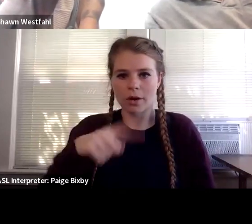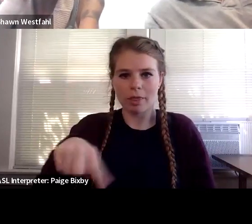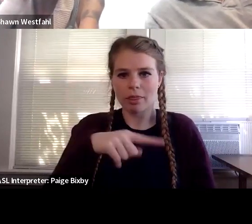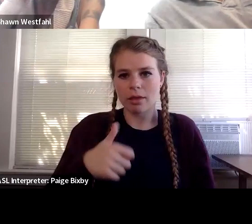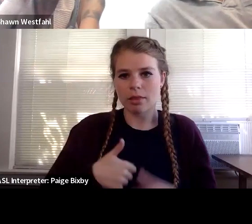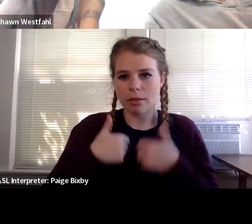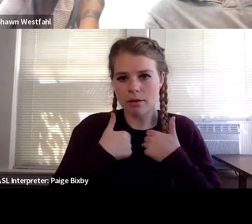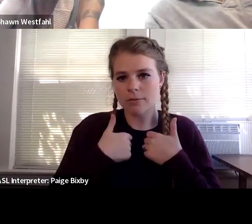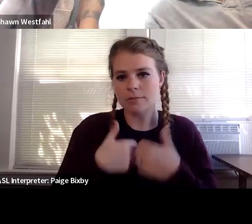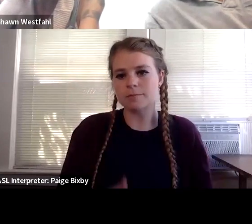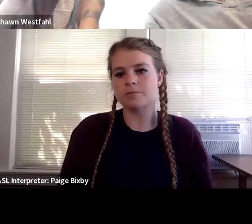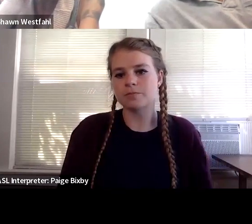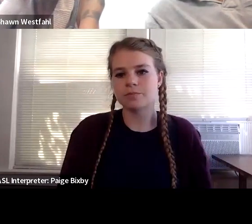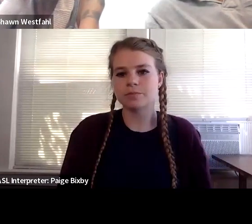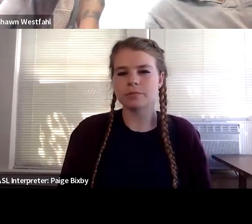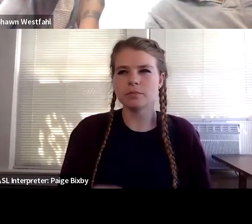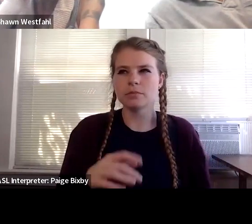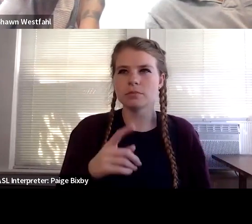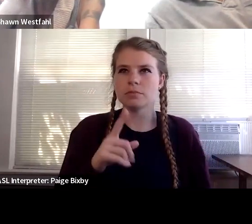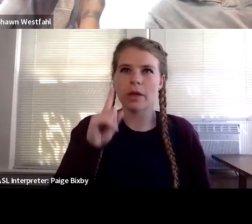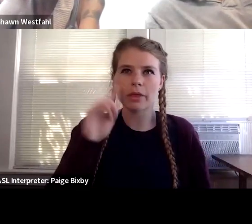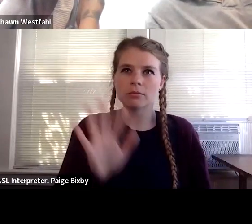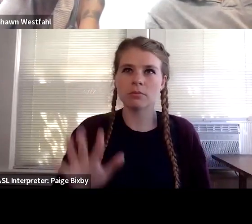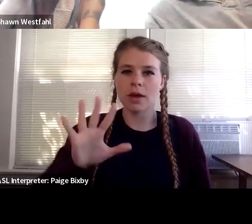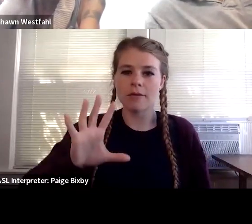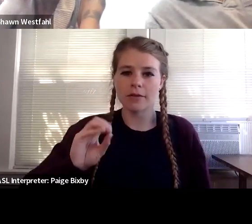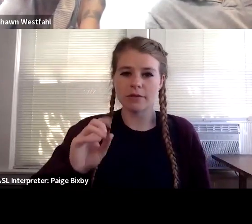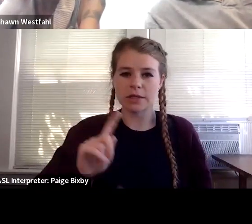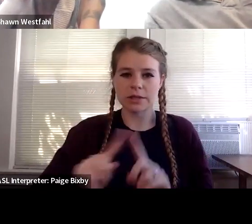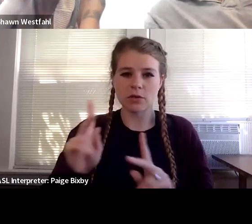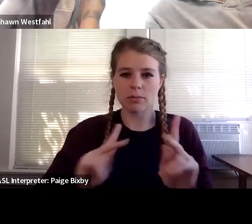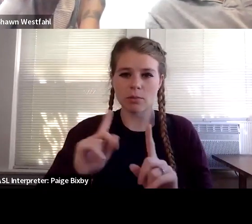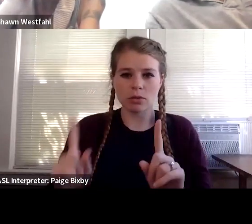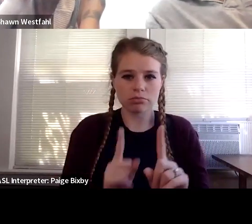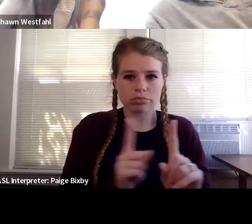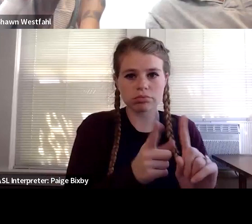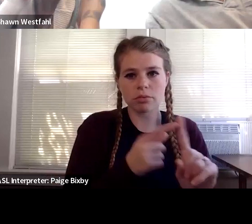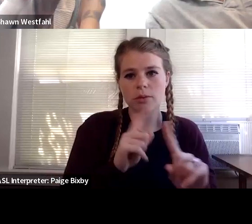probably close to 50 people in the past year from different healthcare institutions in the Philly area